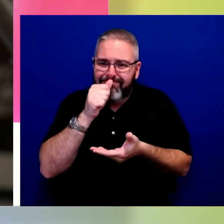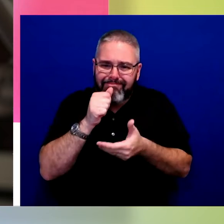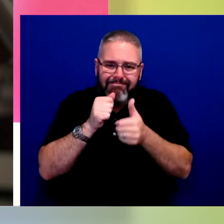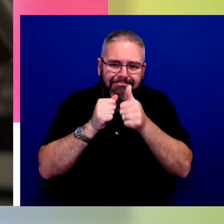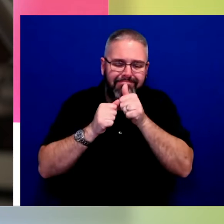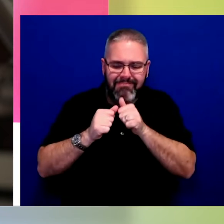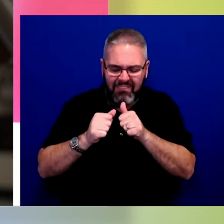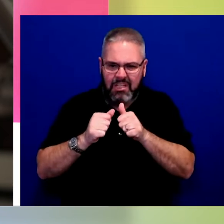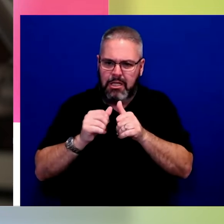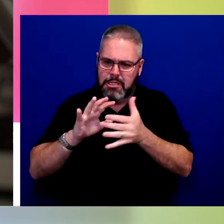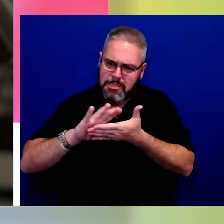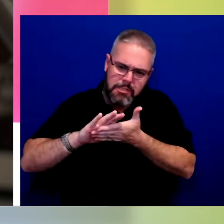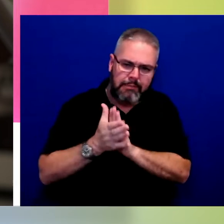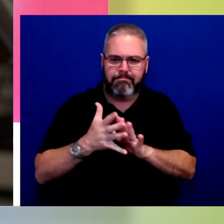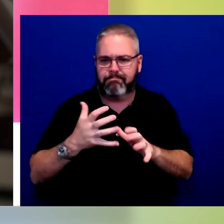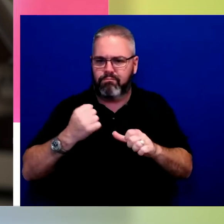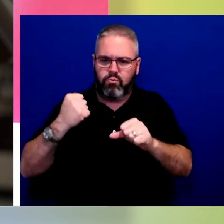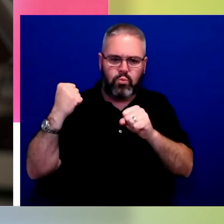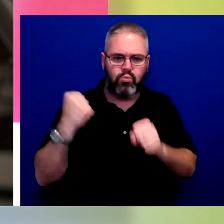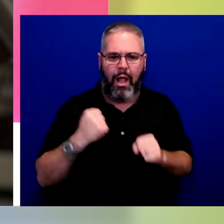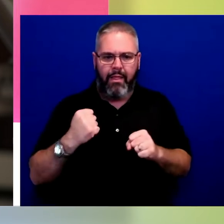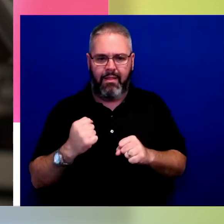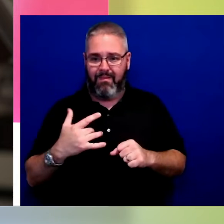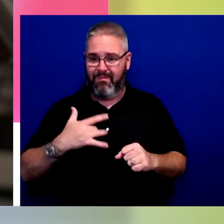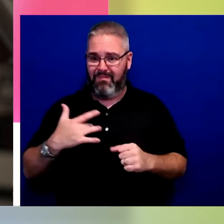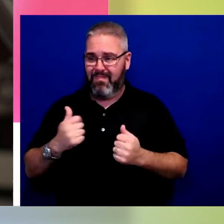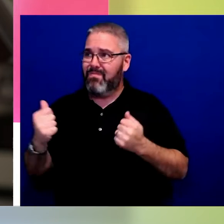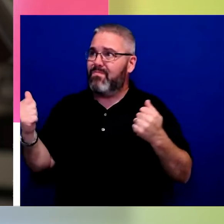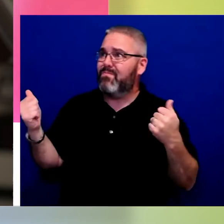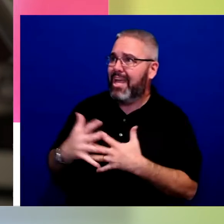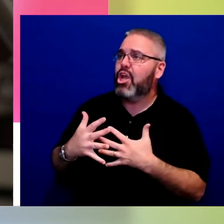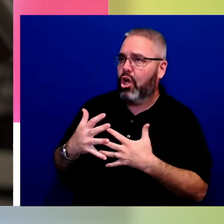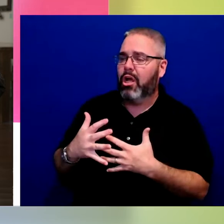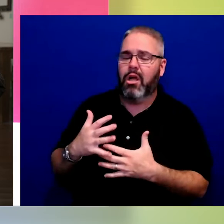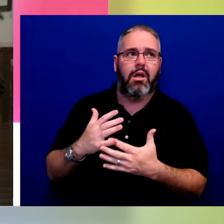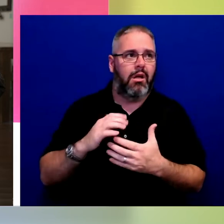and move through fear to find freedom.